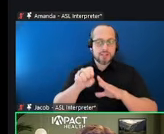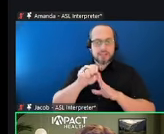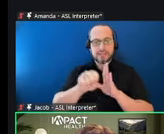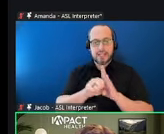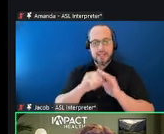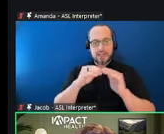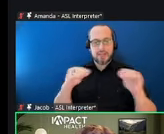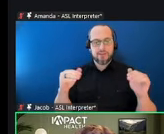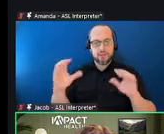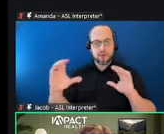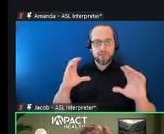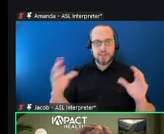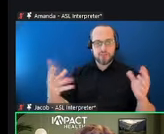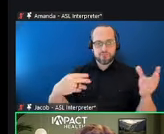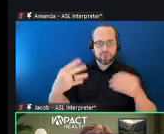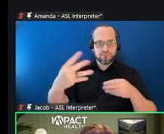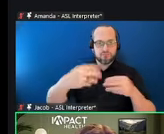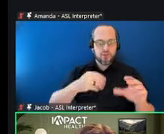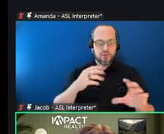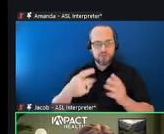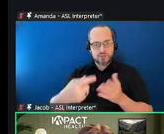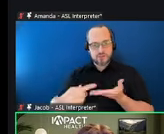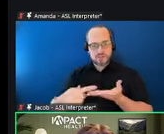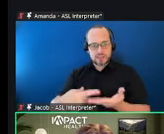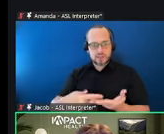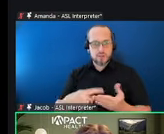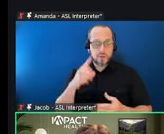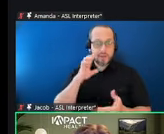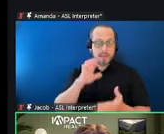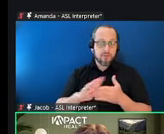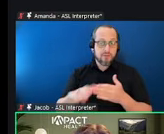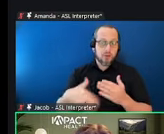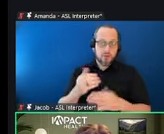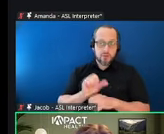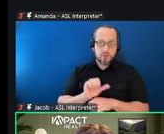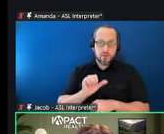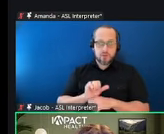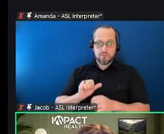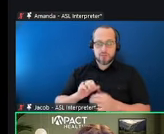we try to do that work. We believe that all of the learning we've had the opportunity to do out